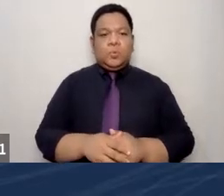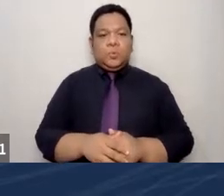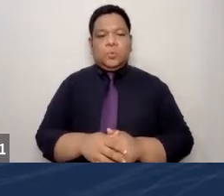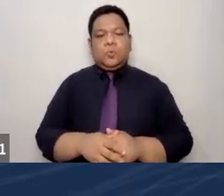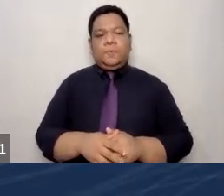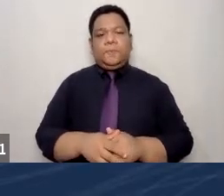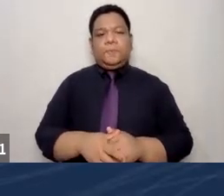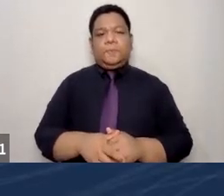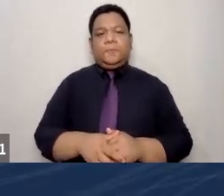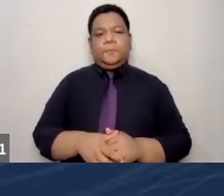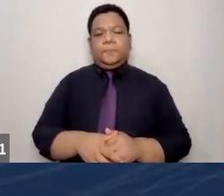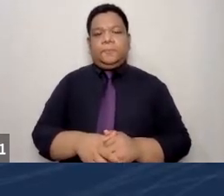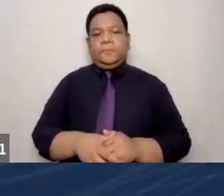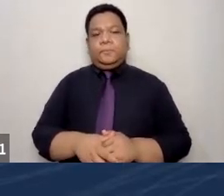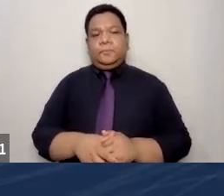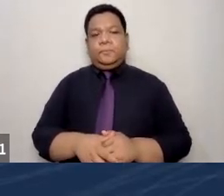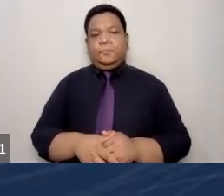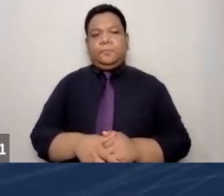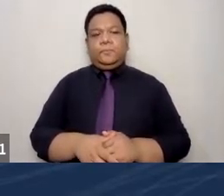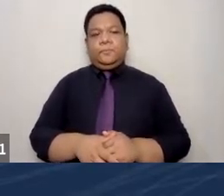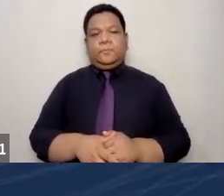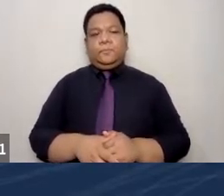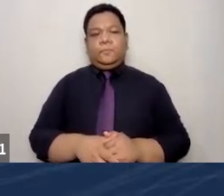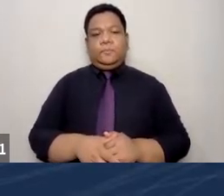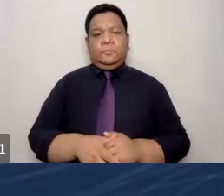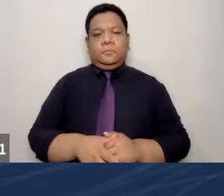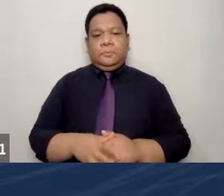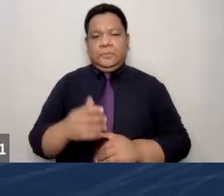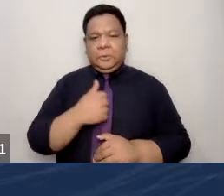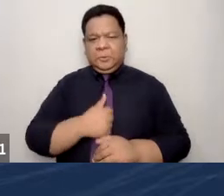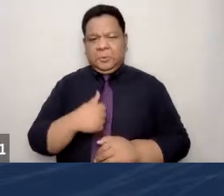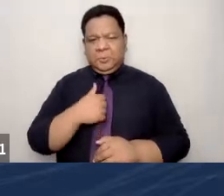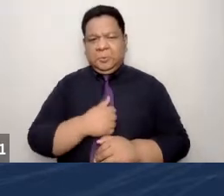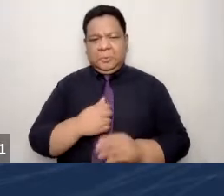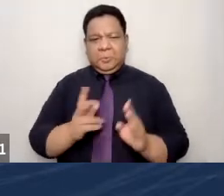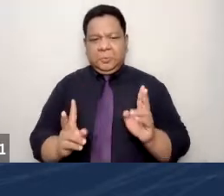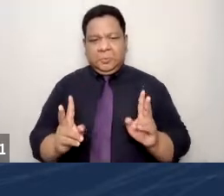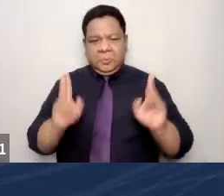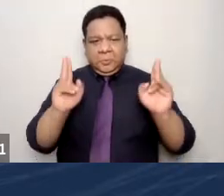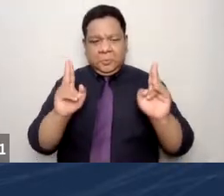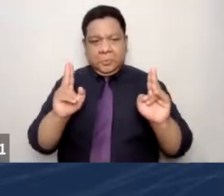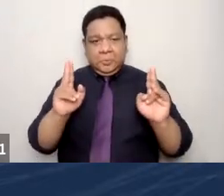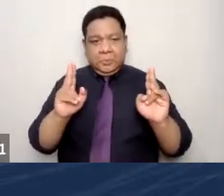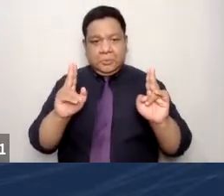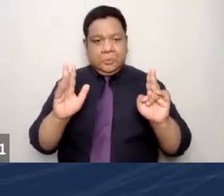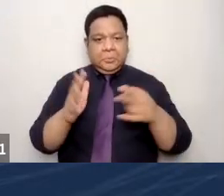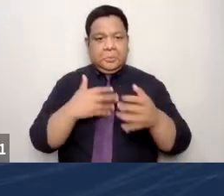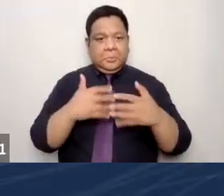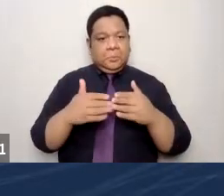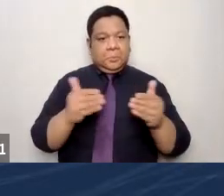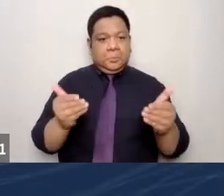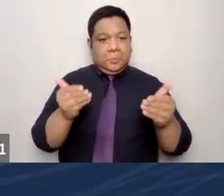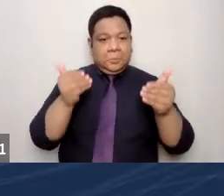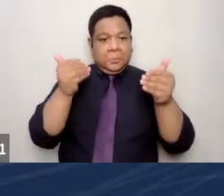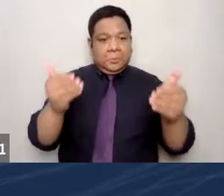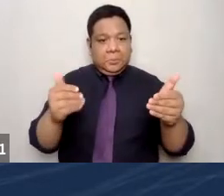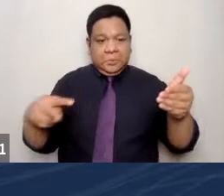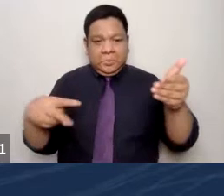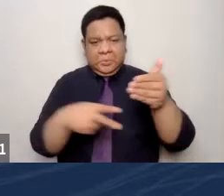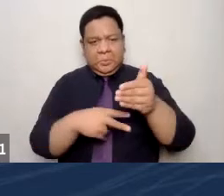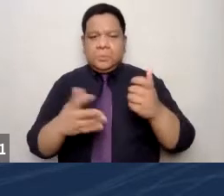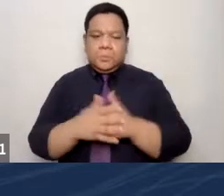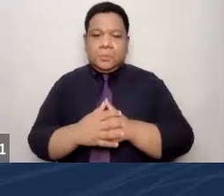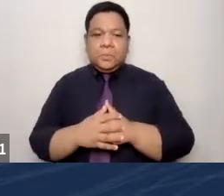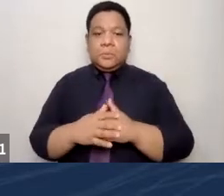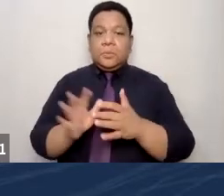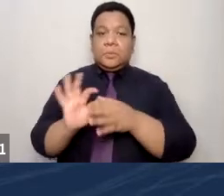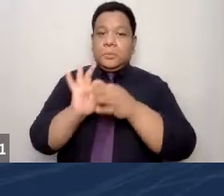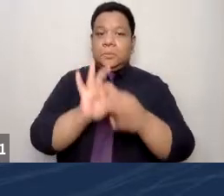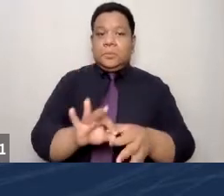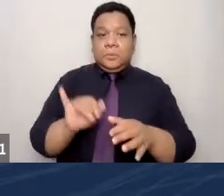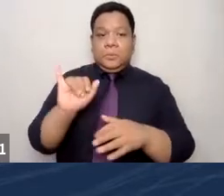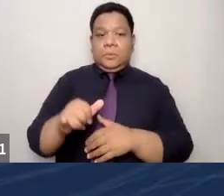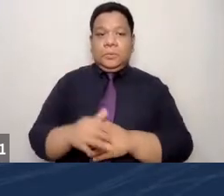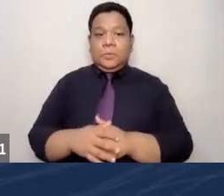So it’s cut short but let’s just proceed in connection with that so we can ensure.